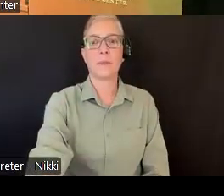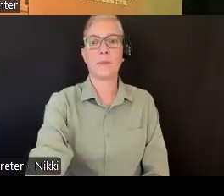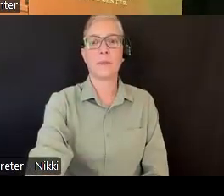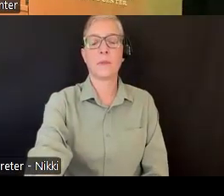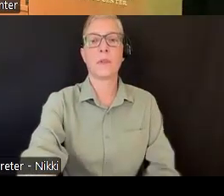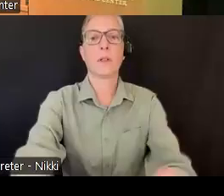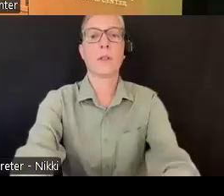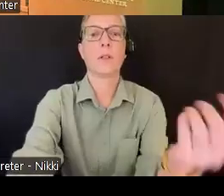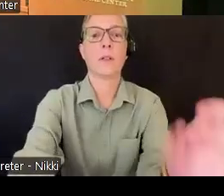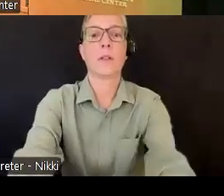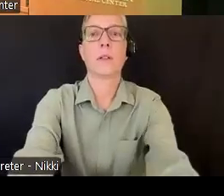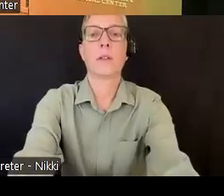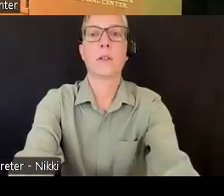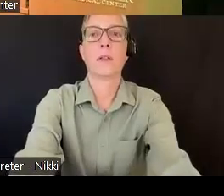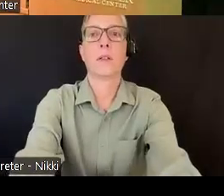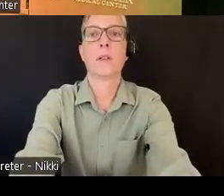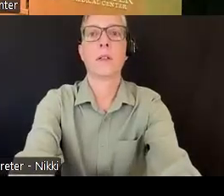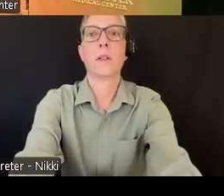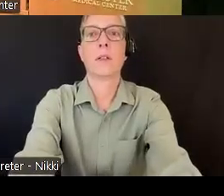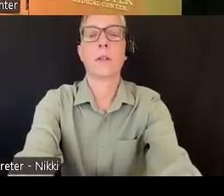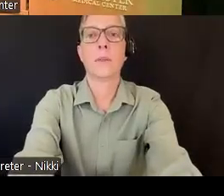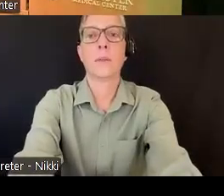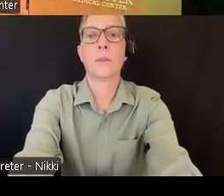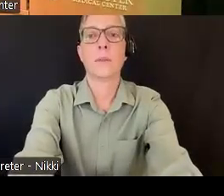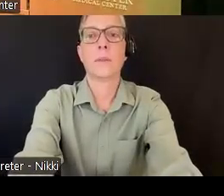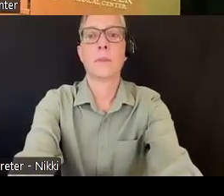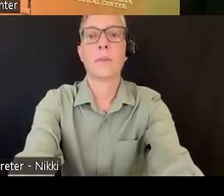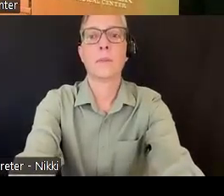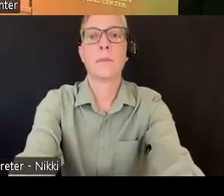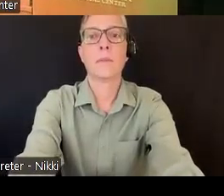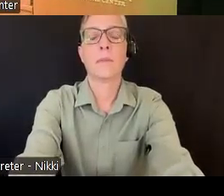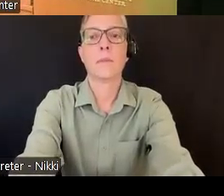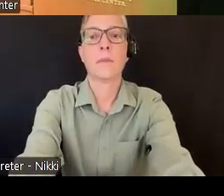because I would not have gotten that as smoothly. Um, so it is my great pleasure to introduce